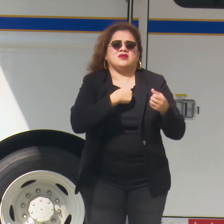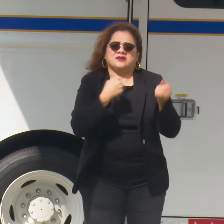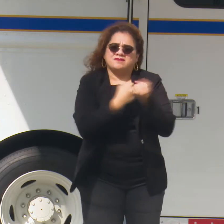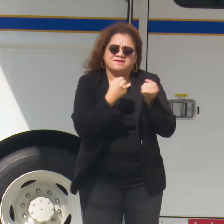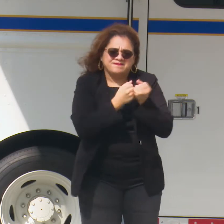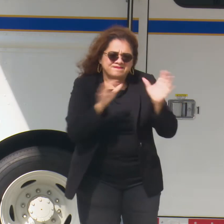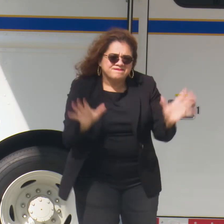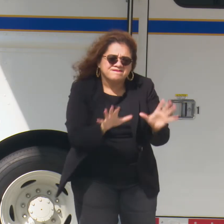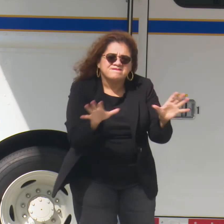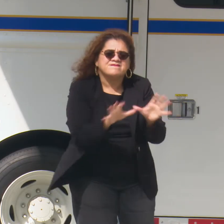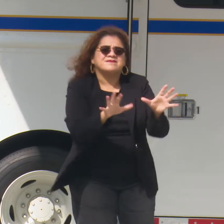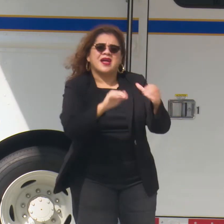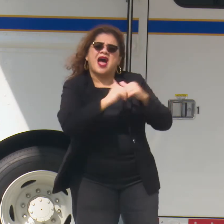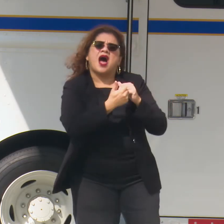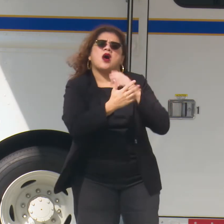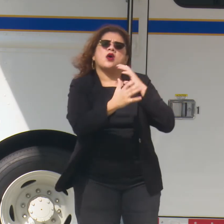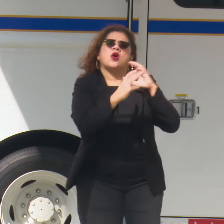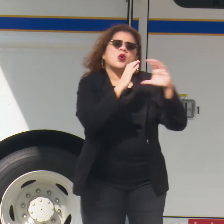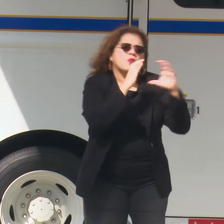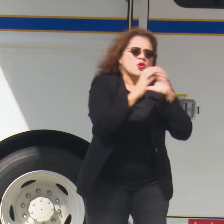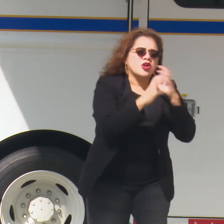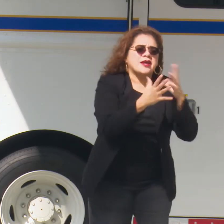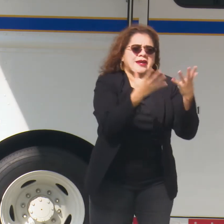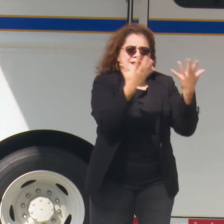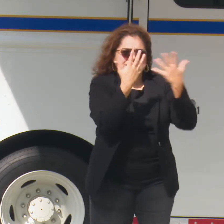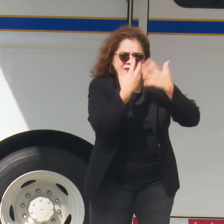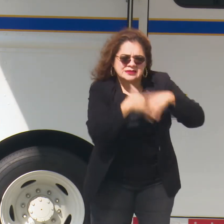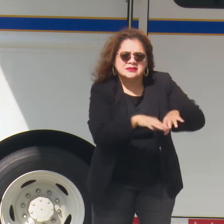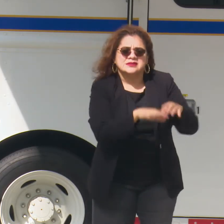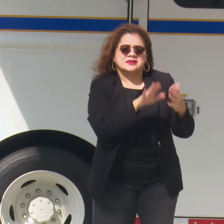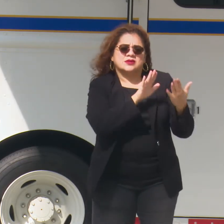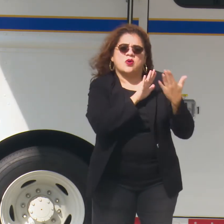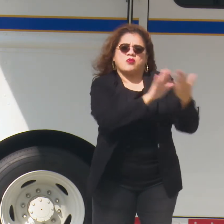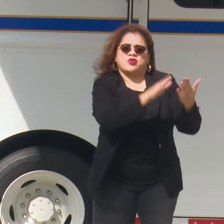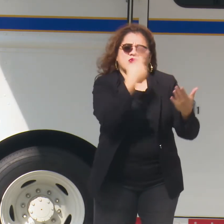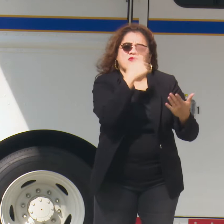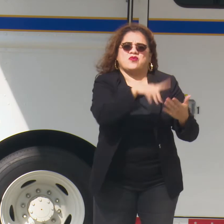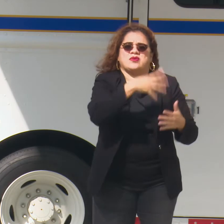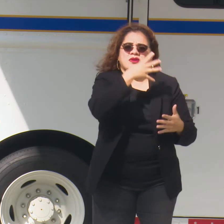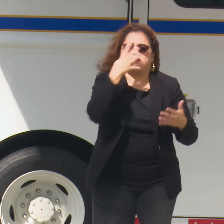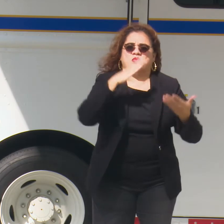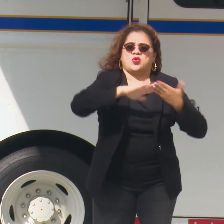like Chirla to ensure that we're getting it right. So again I applaud mayor Garcia and our health department